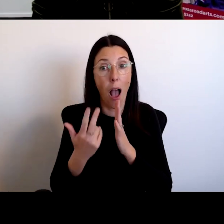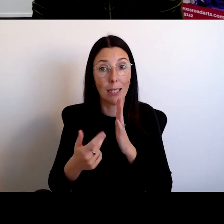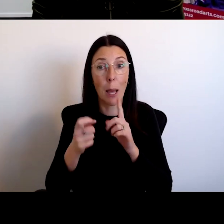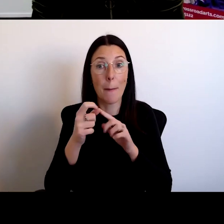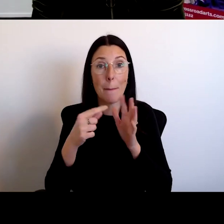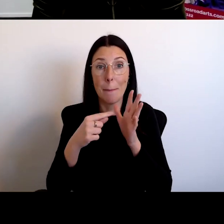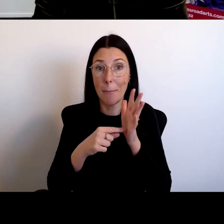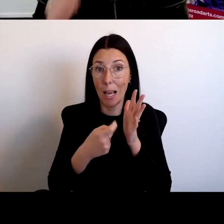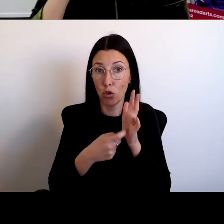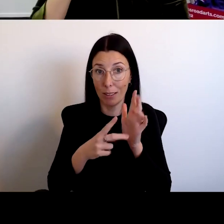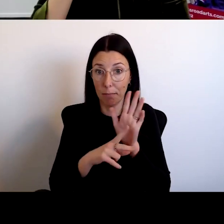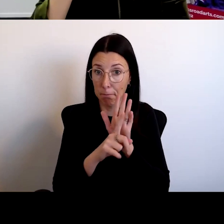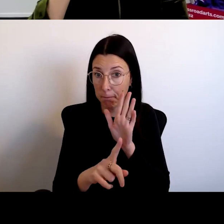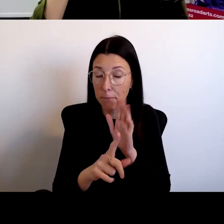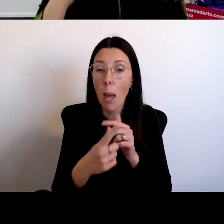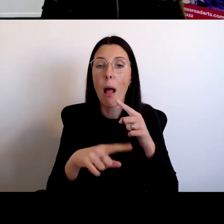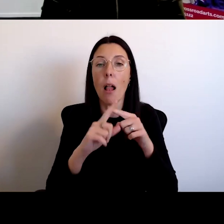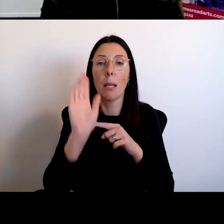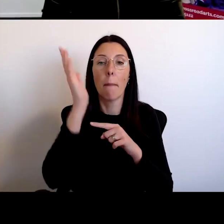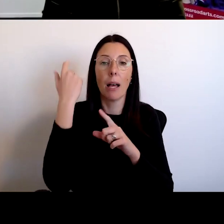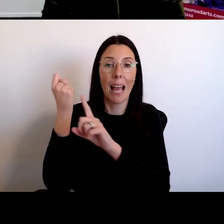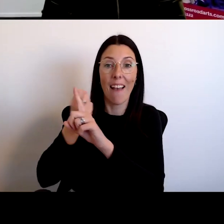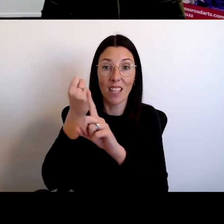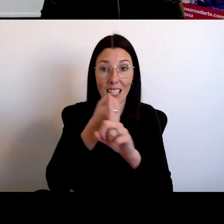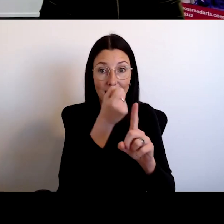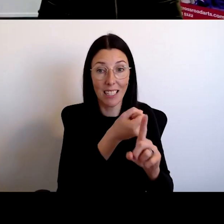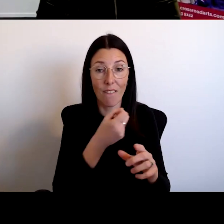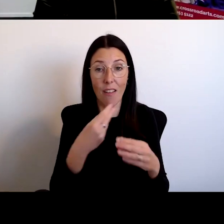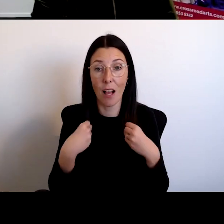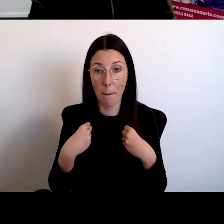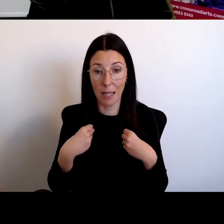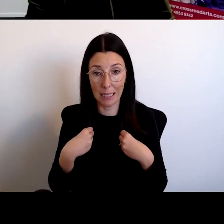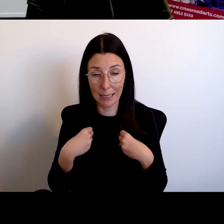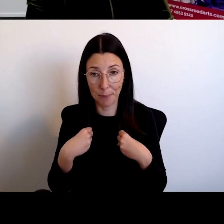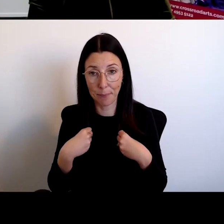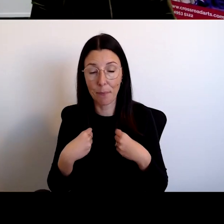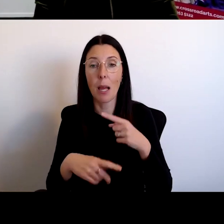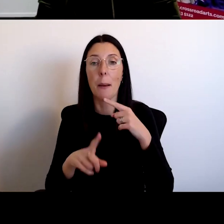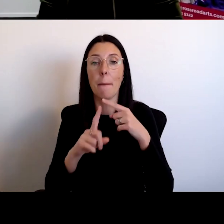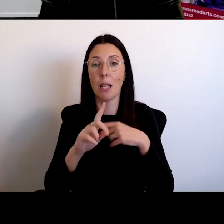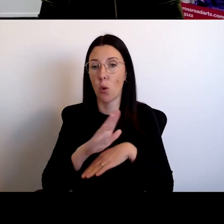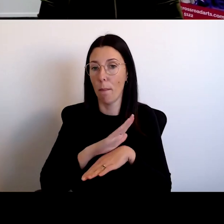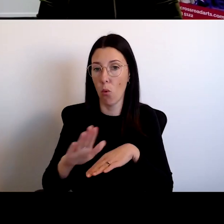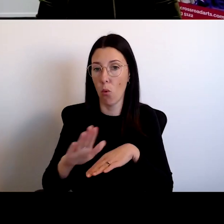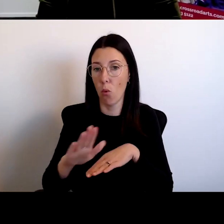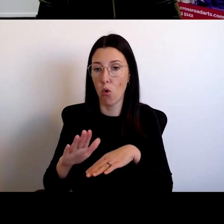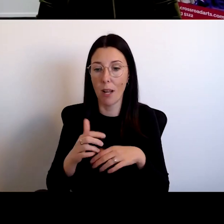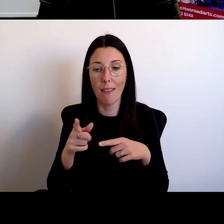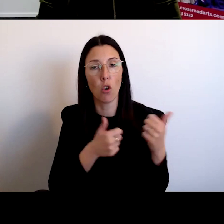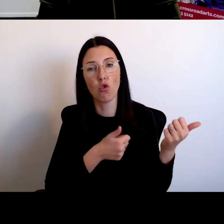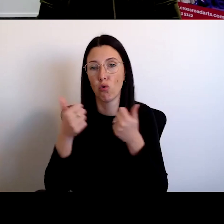past advocates of the company and the board who were great at bringing along a person who